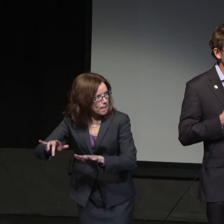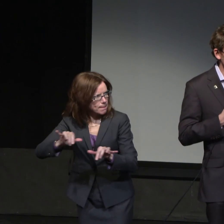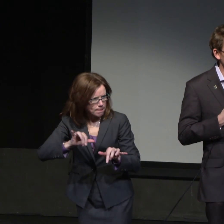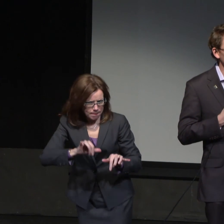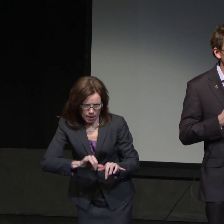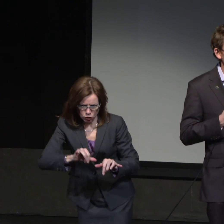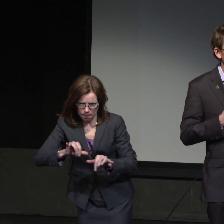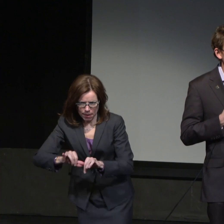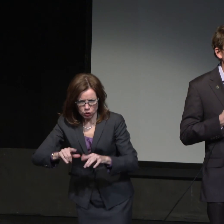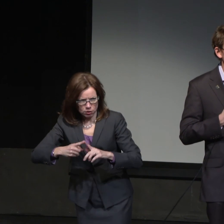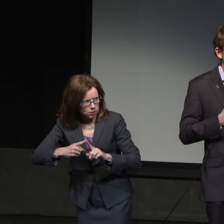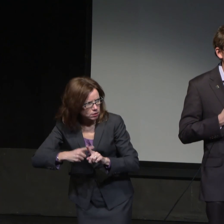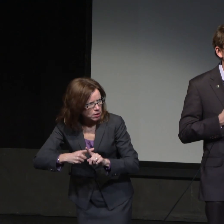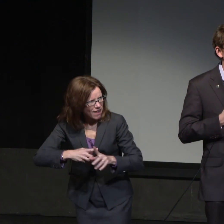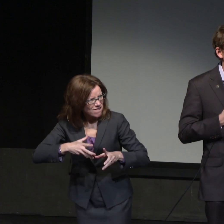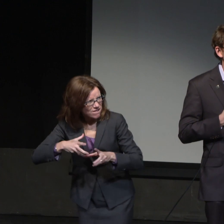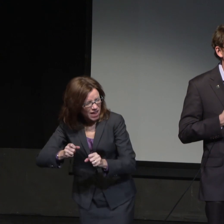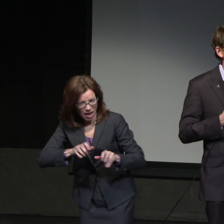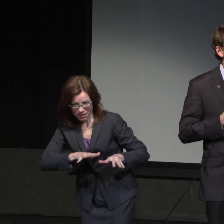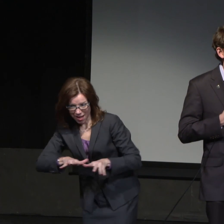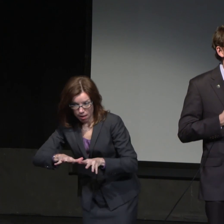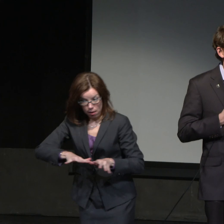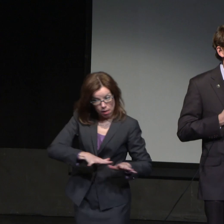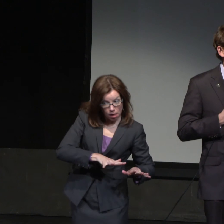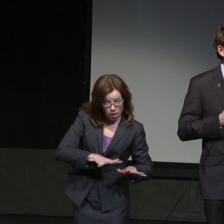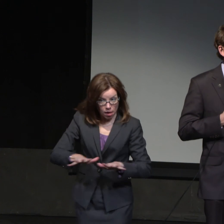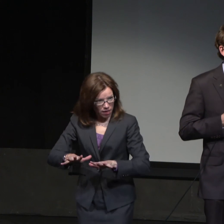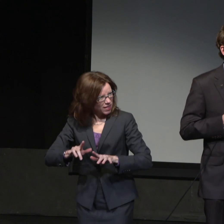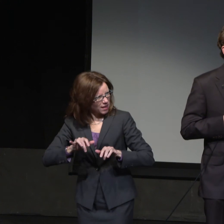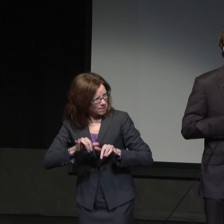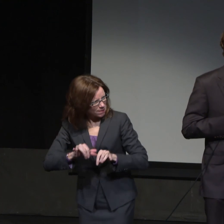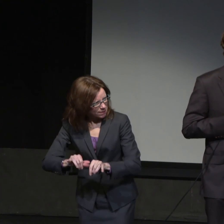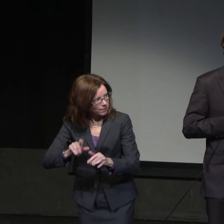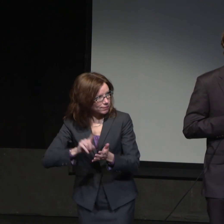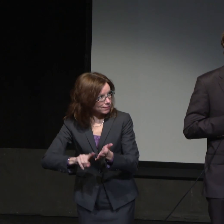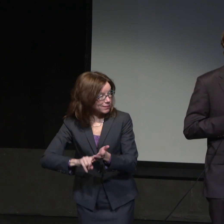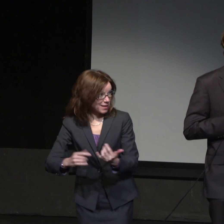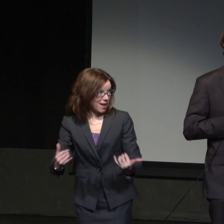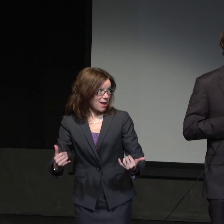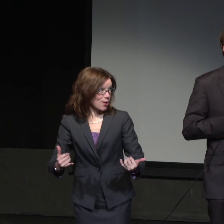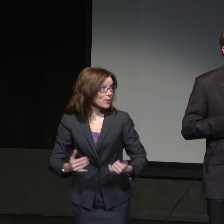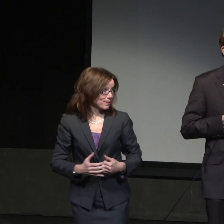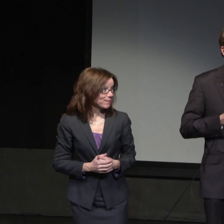checking the speed of that to see if it changes.